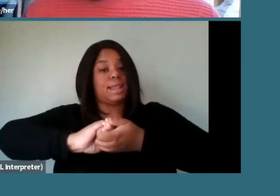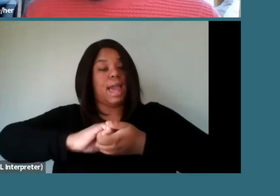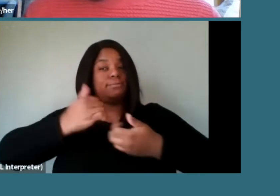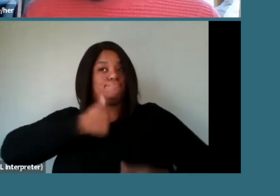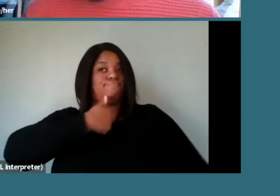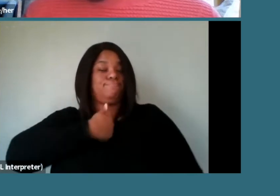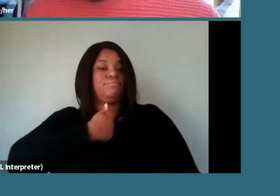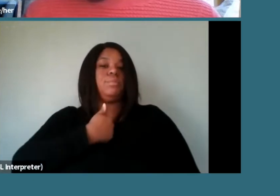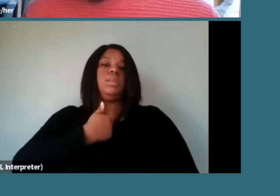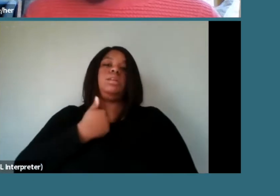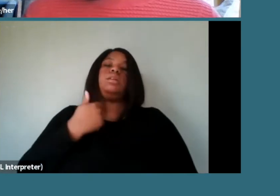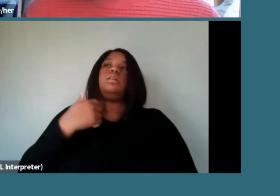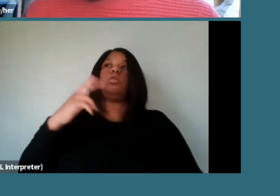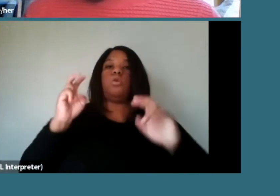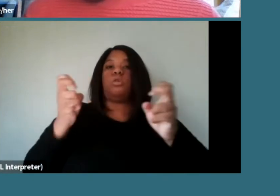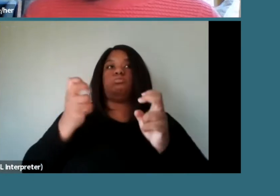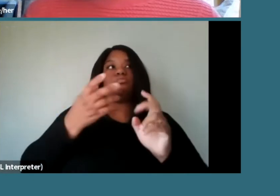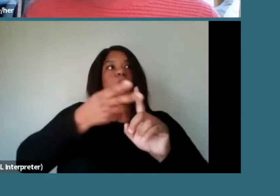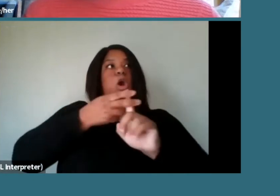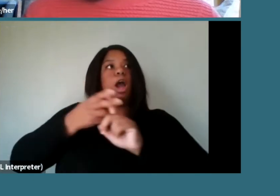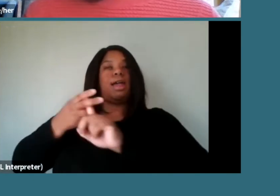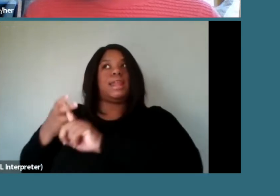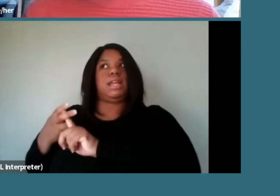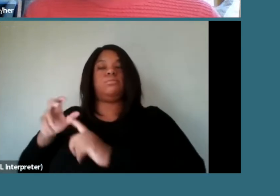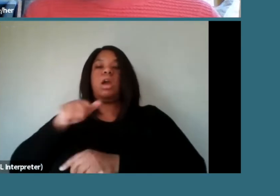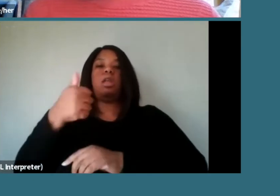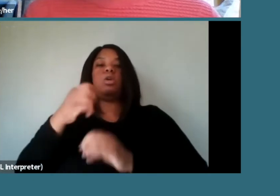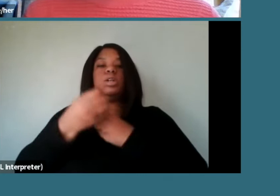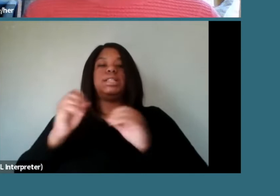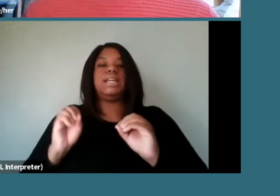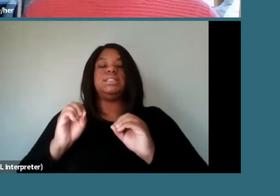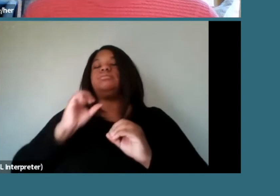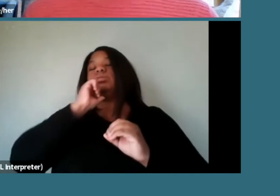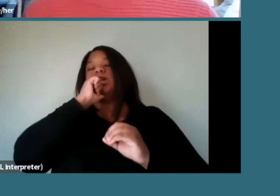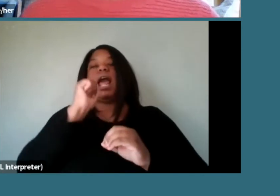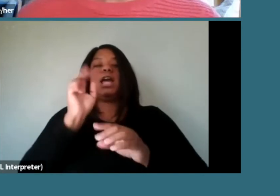call in other organizations or folks that aren't using alt text?